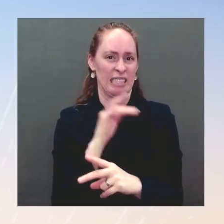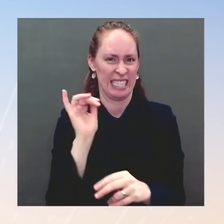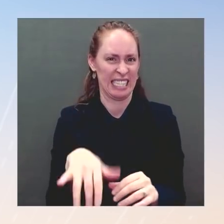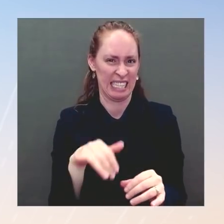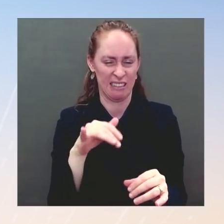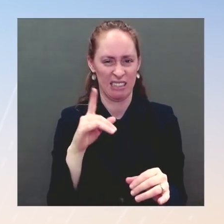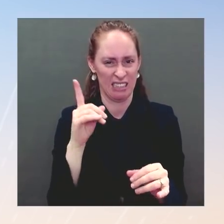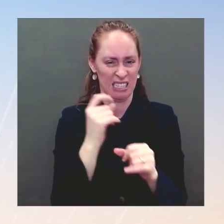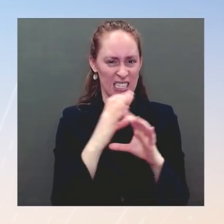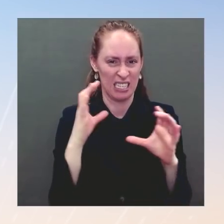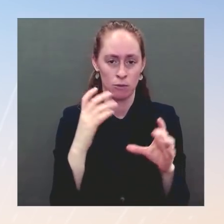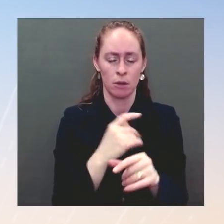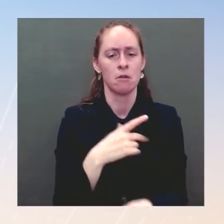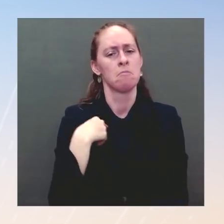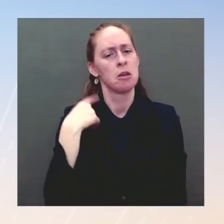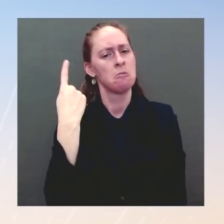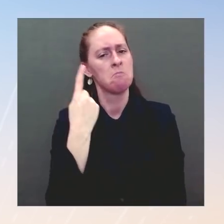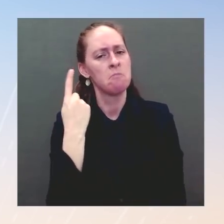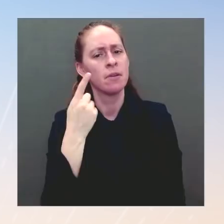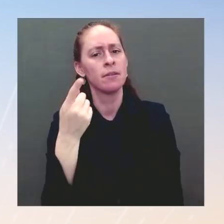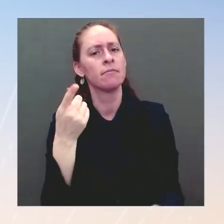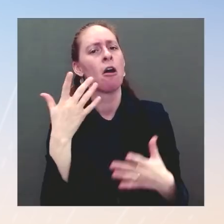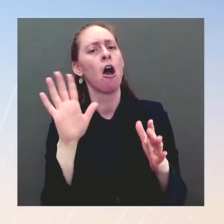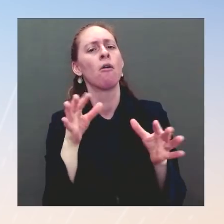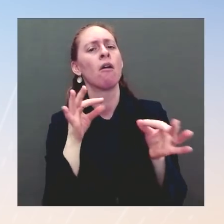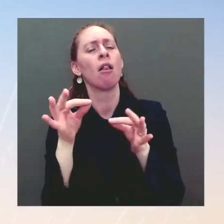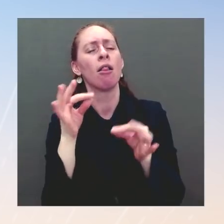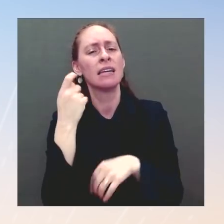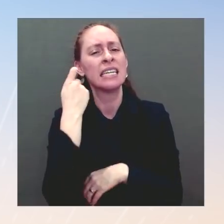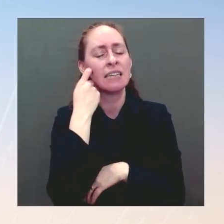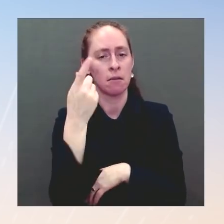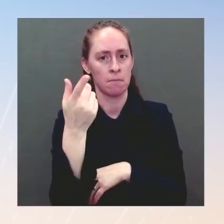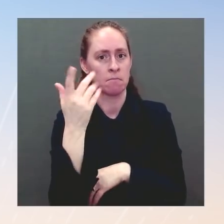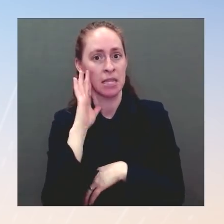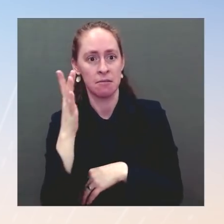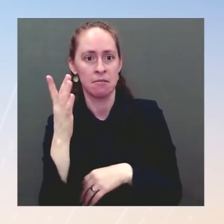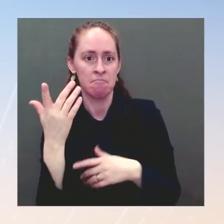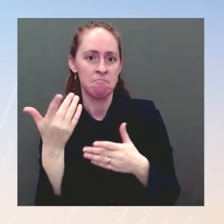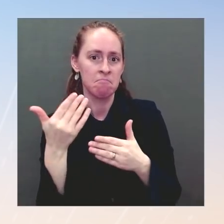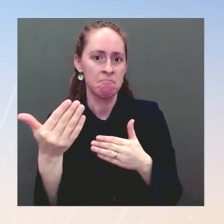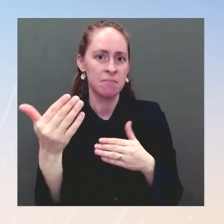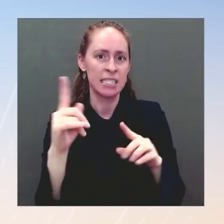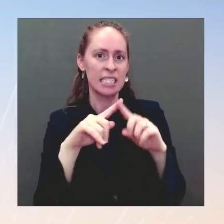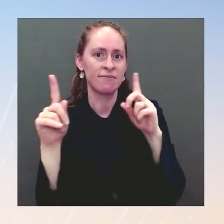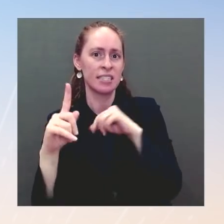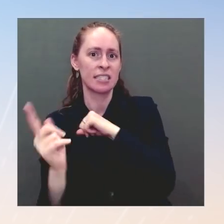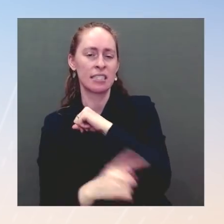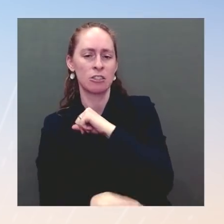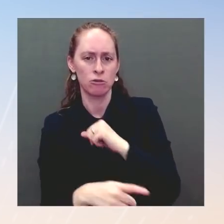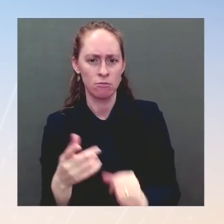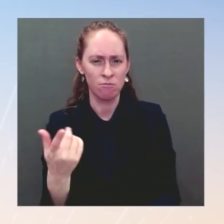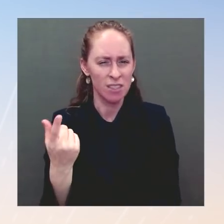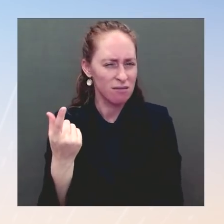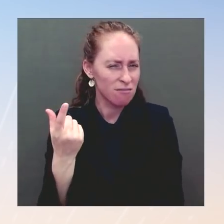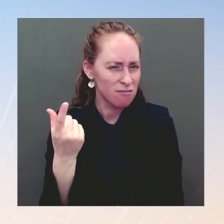The Press: But what is the arc -- because it's very clear what the Russian arc could be, right? It could ultimately go to whatever, you know, occupying the whole of Ukraine.